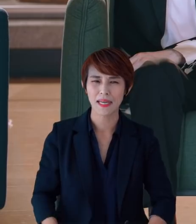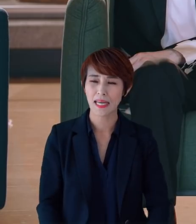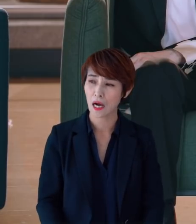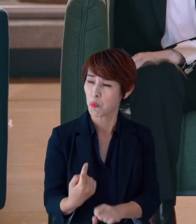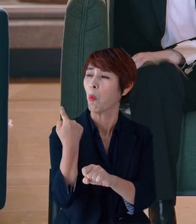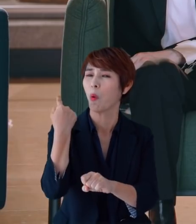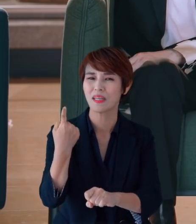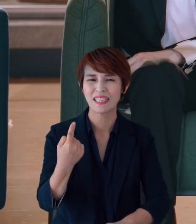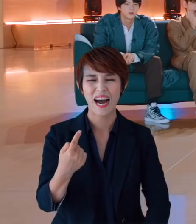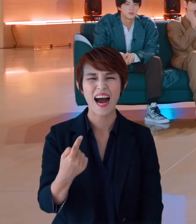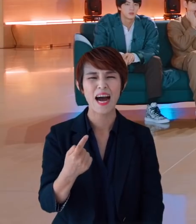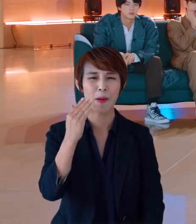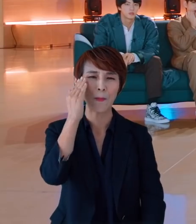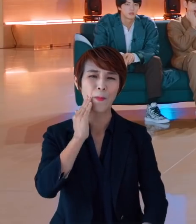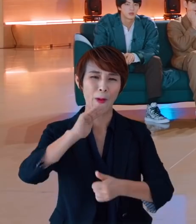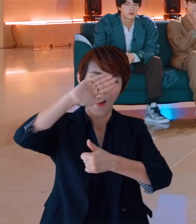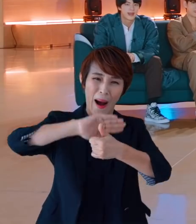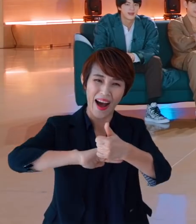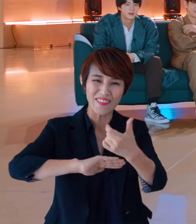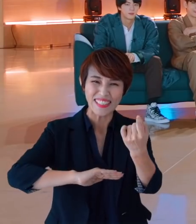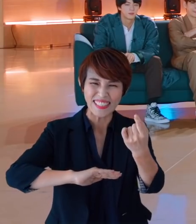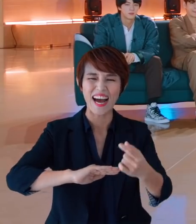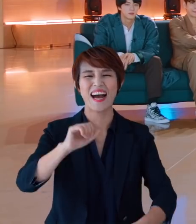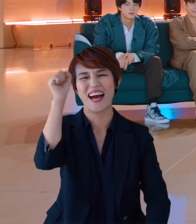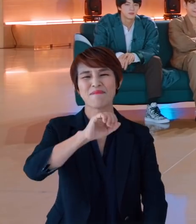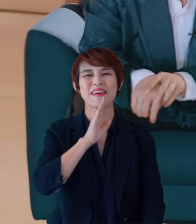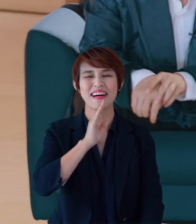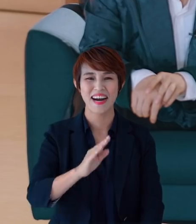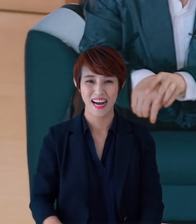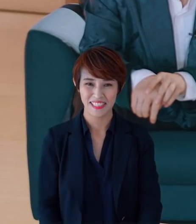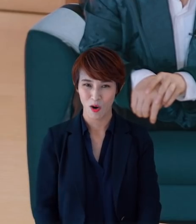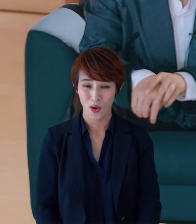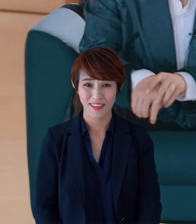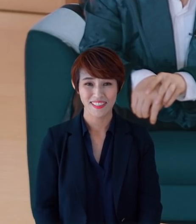Jung Kook: I remember! This is where we shot with chroma key in that big place. [Satisfied with his acting] j-hope: Oh yes!